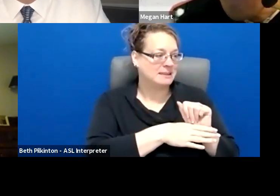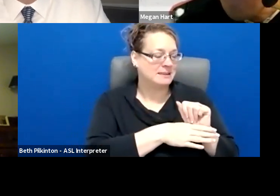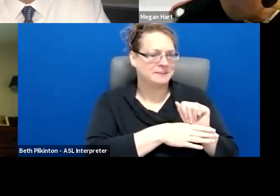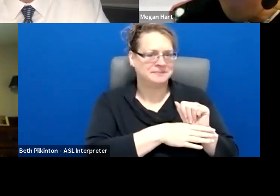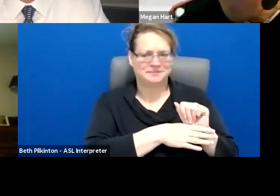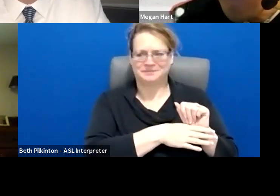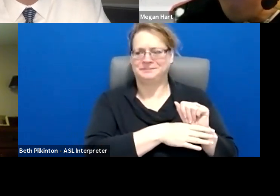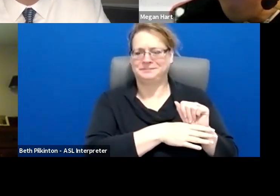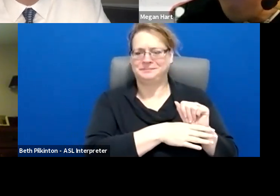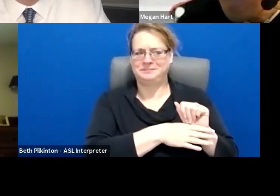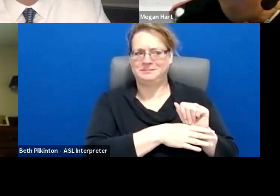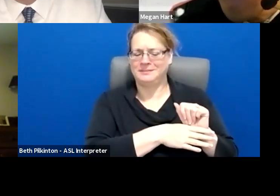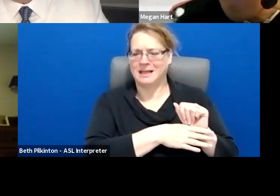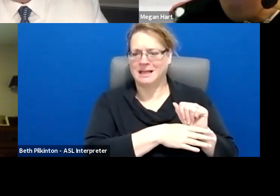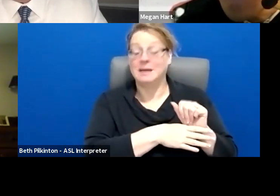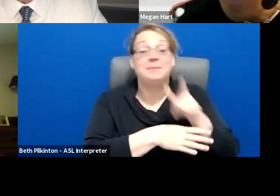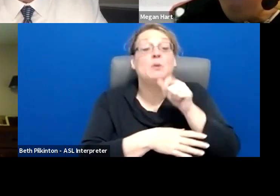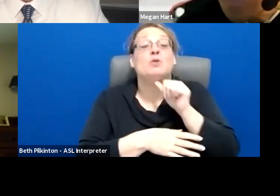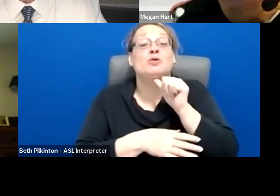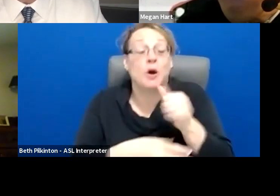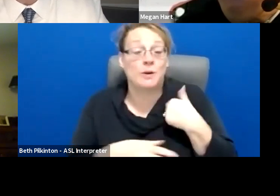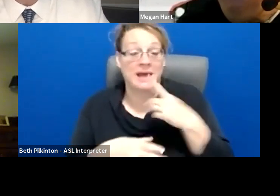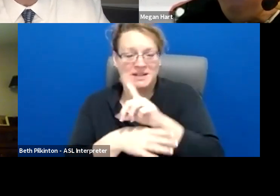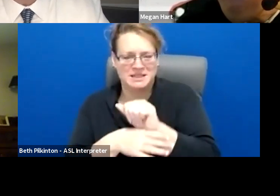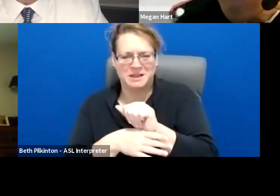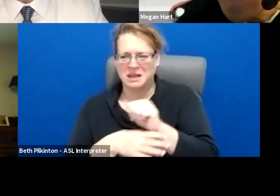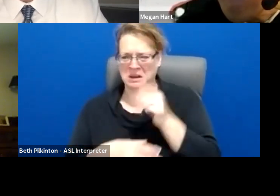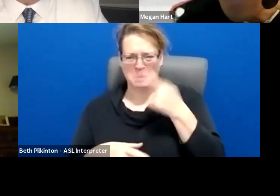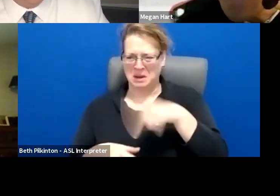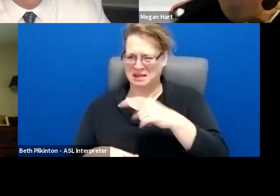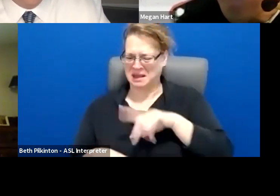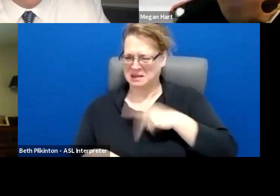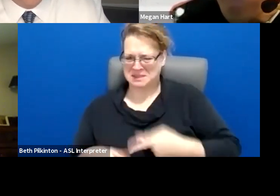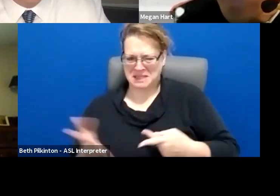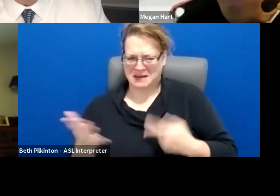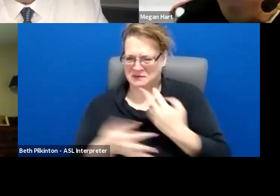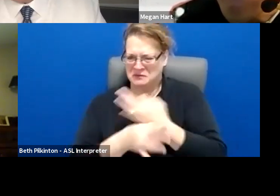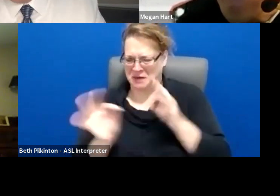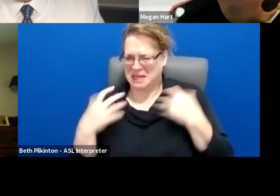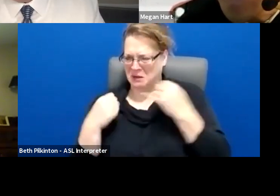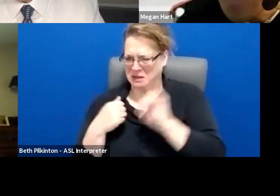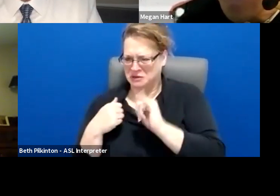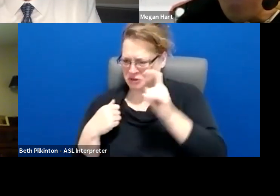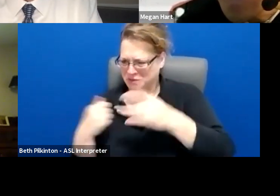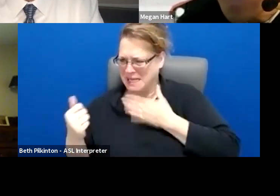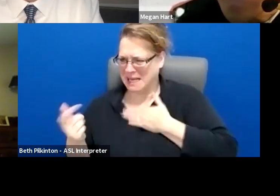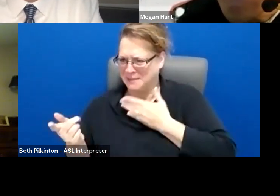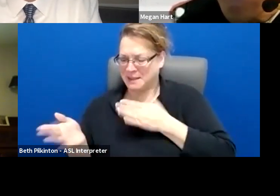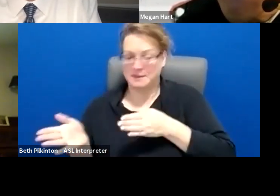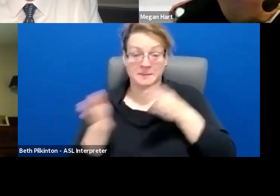they can relate to it.